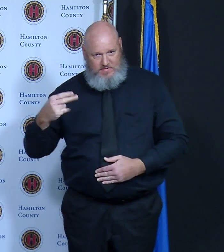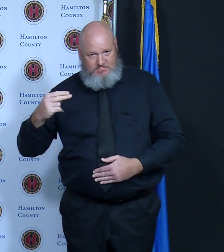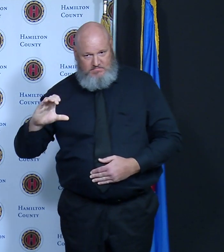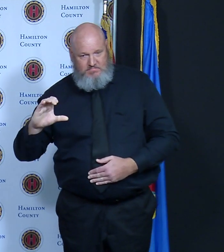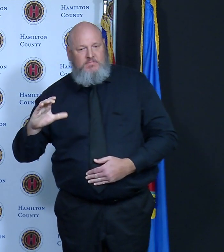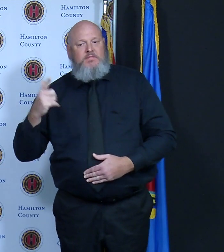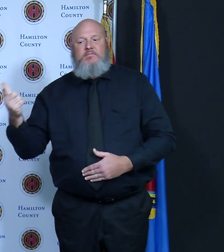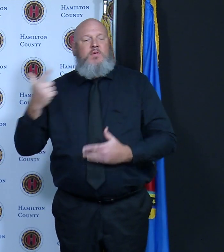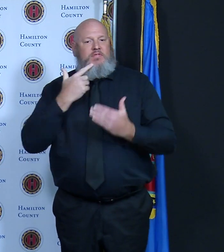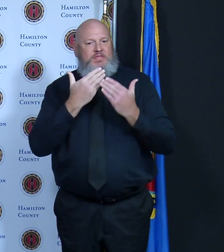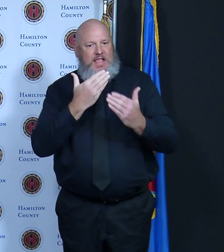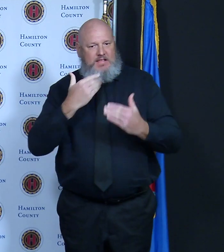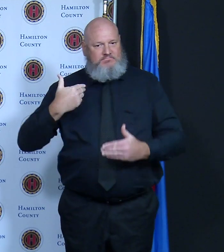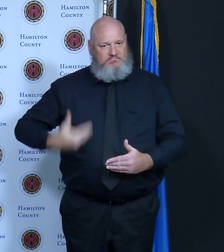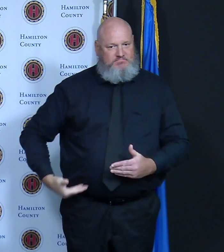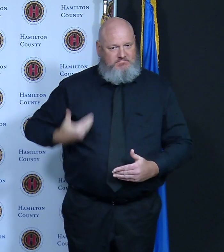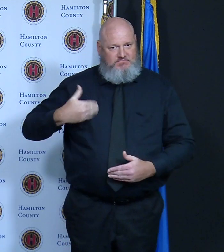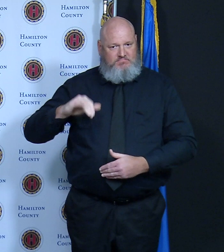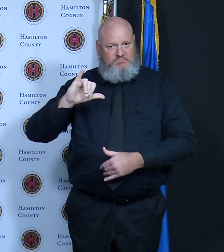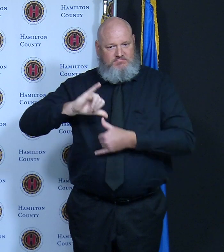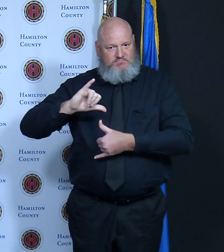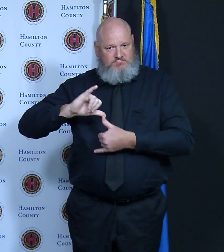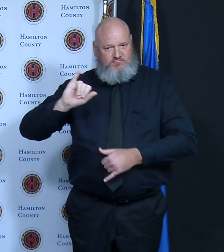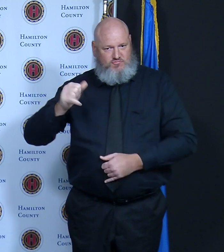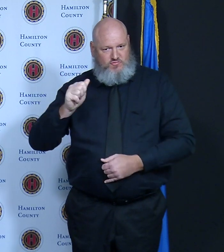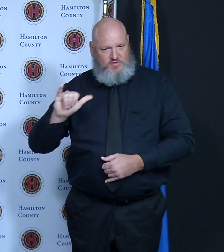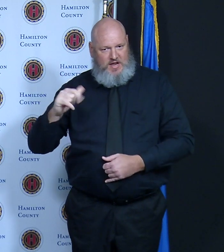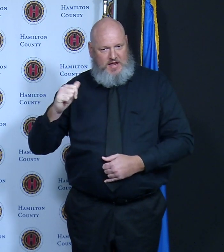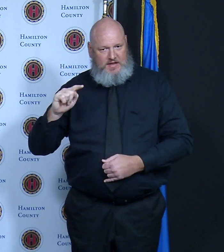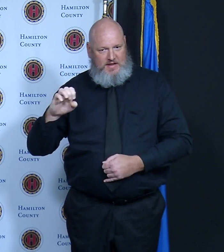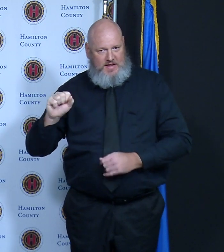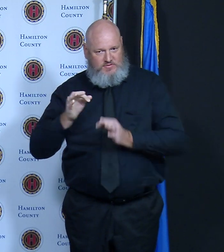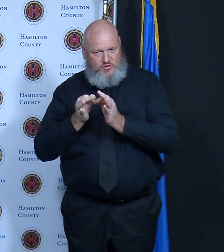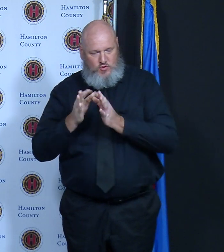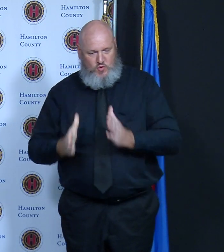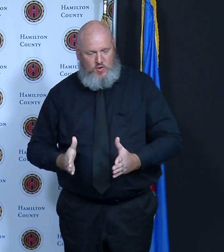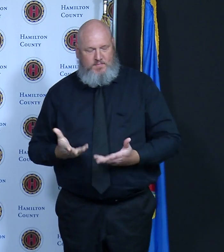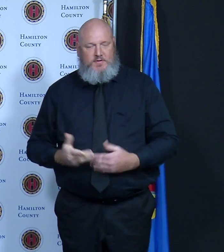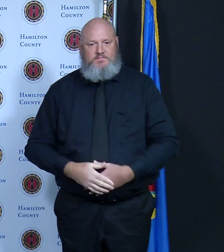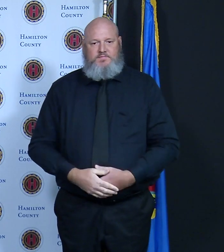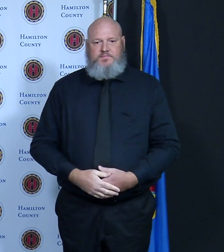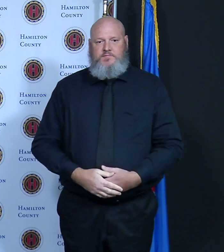morning Thank You Jay so a couple of things I